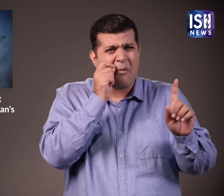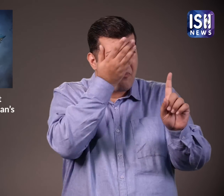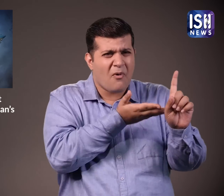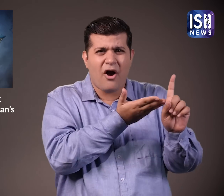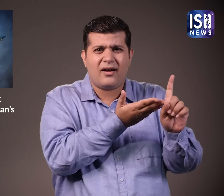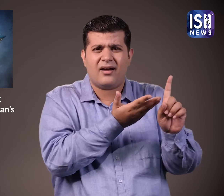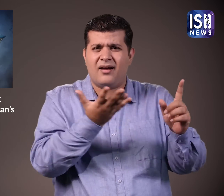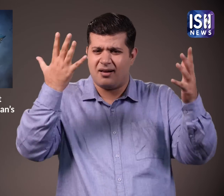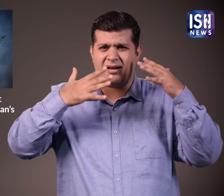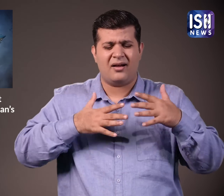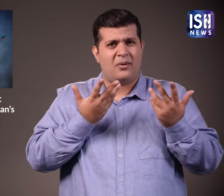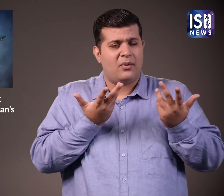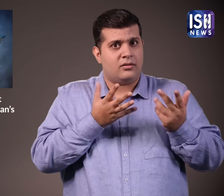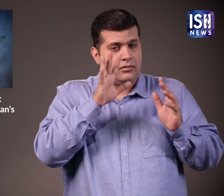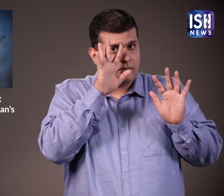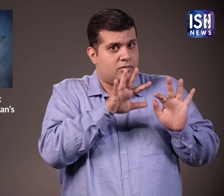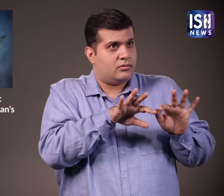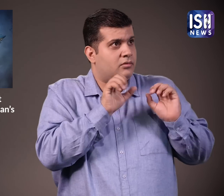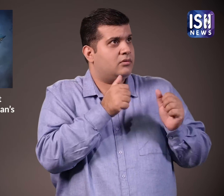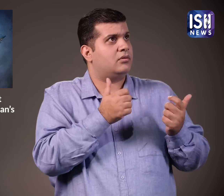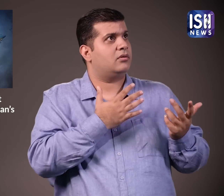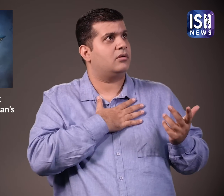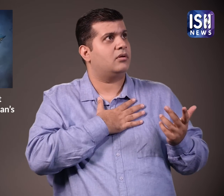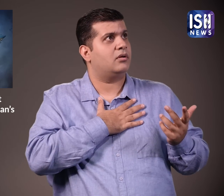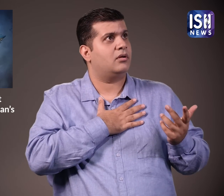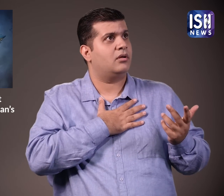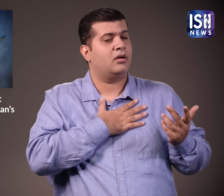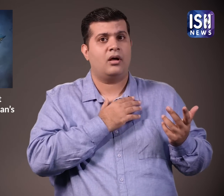It was baffling for everyone as he was dressed in women's clothes.